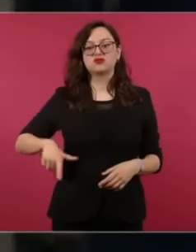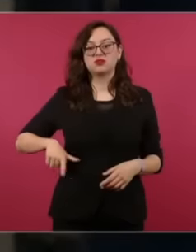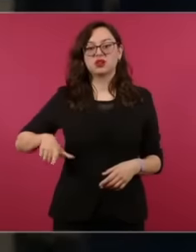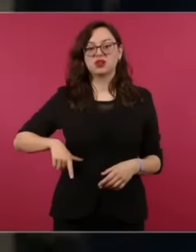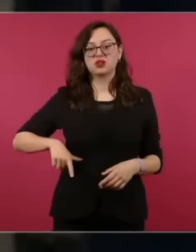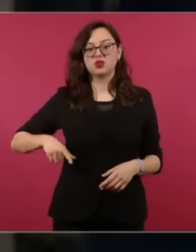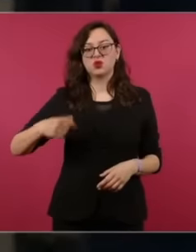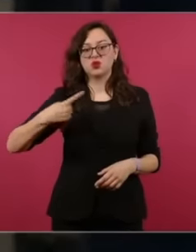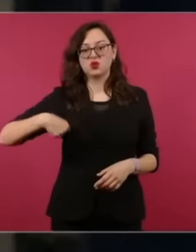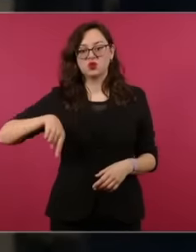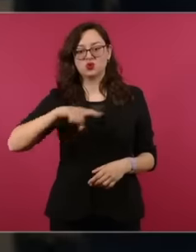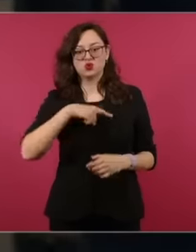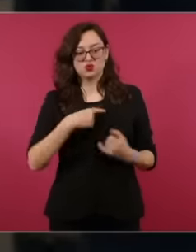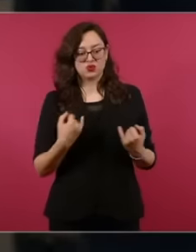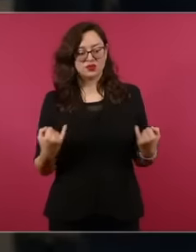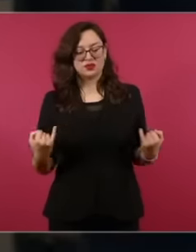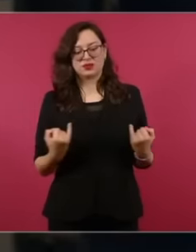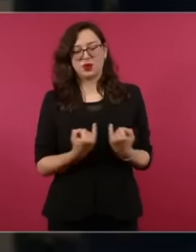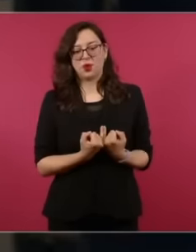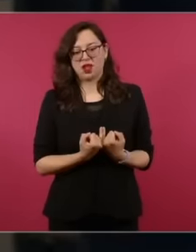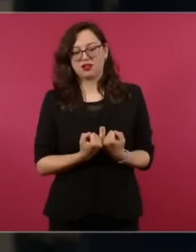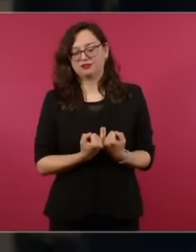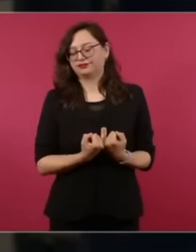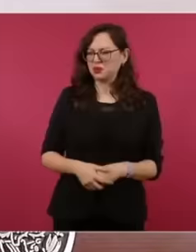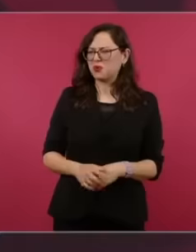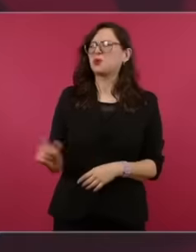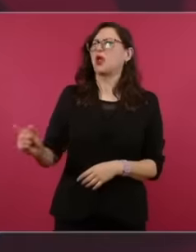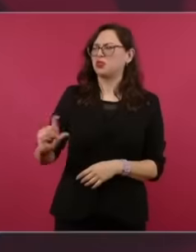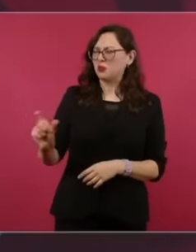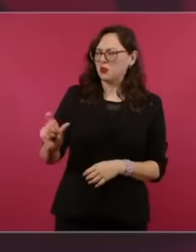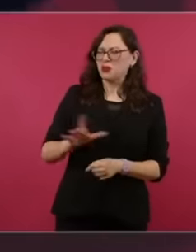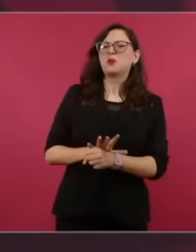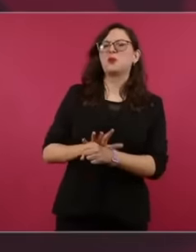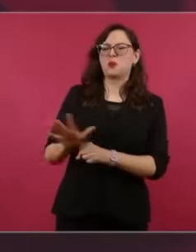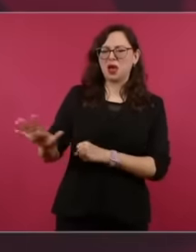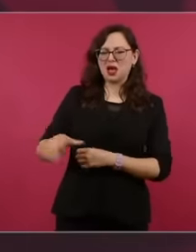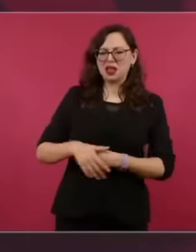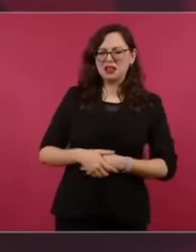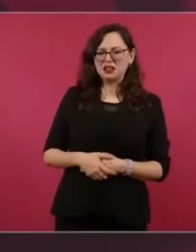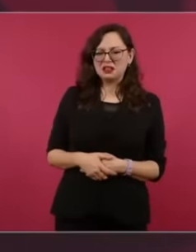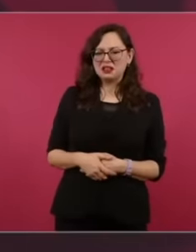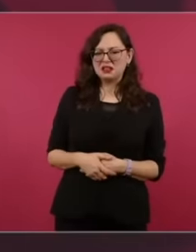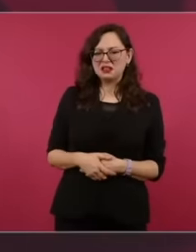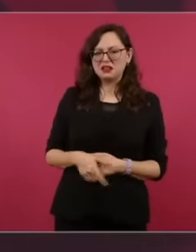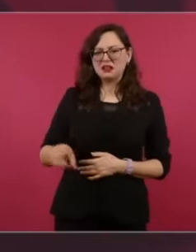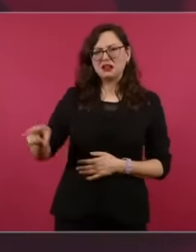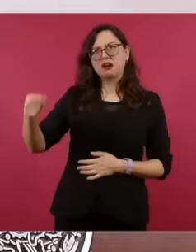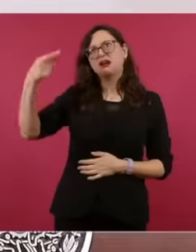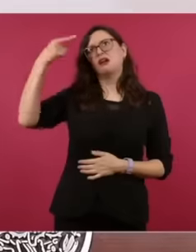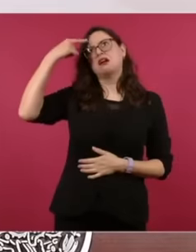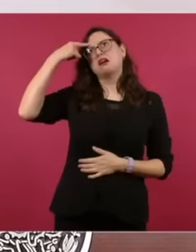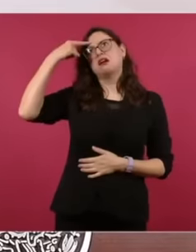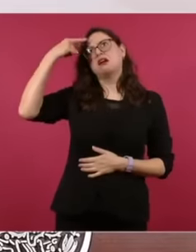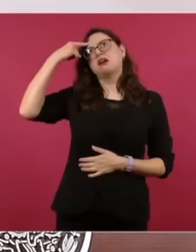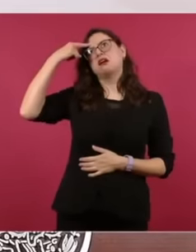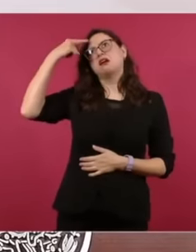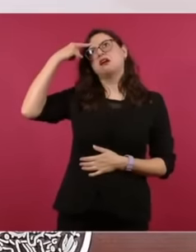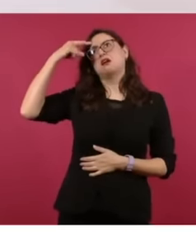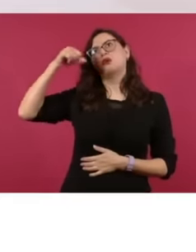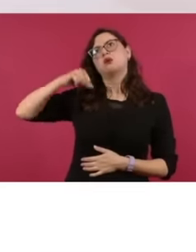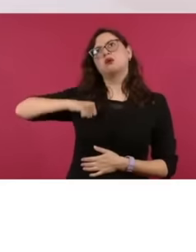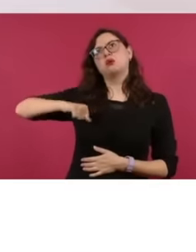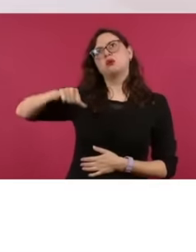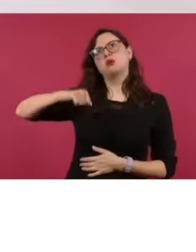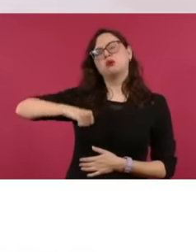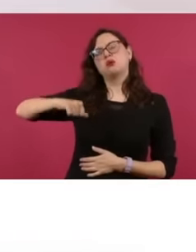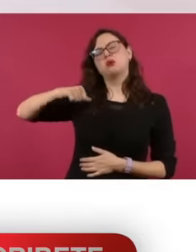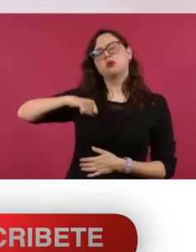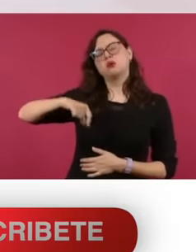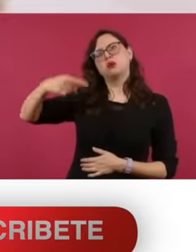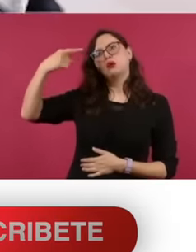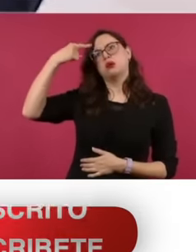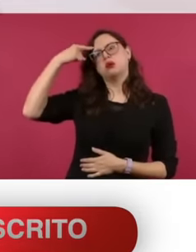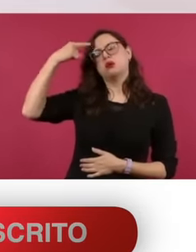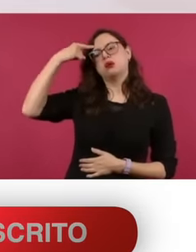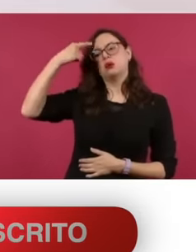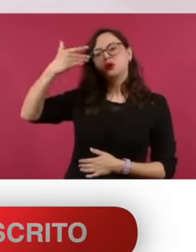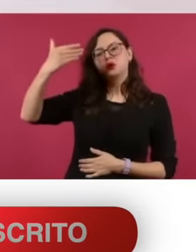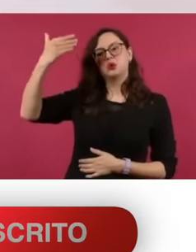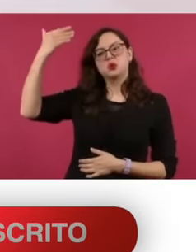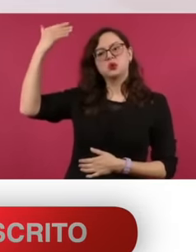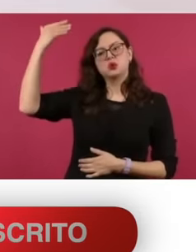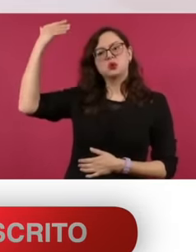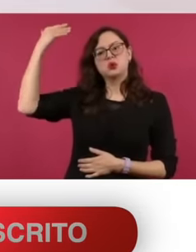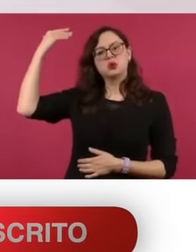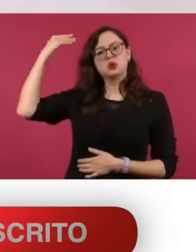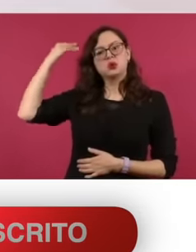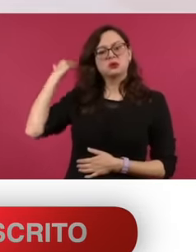Why did it remain anchored in the era of the Zapatista movement?